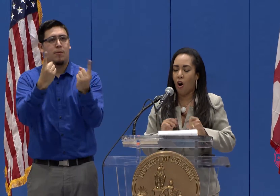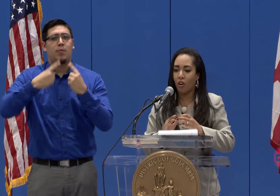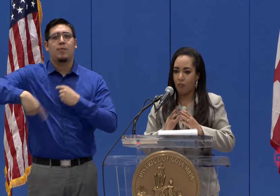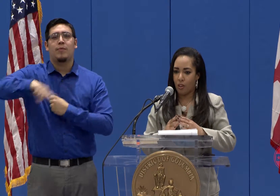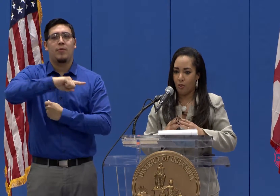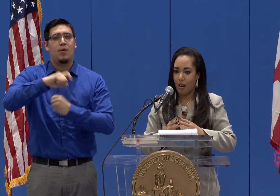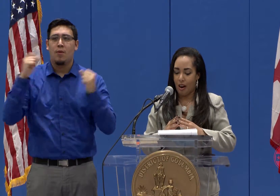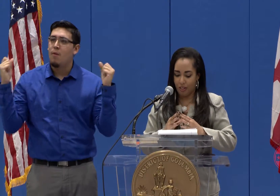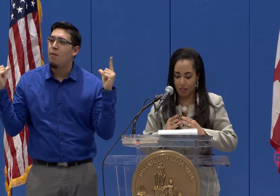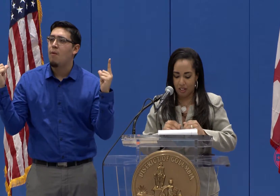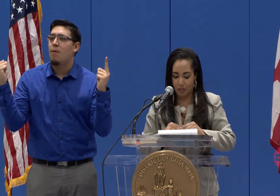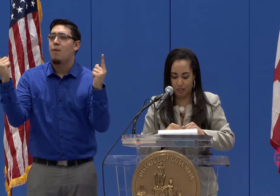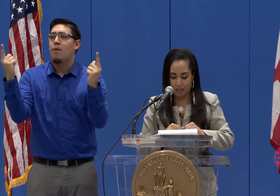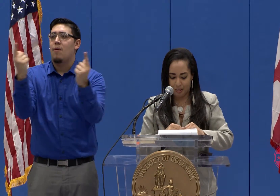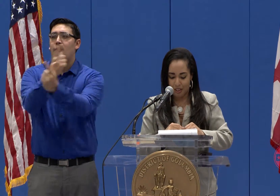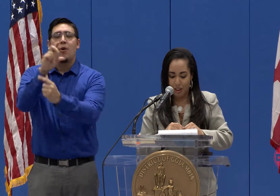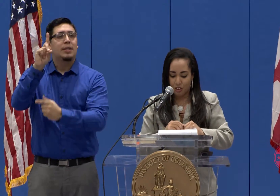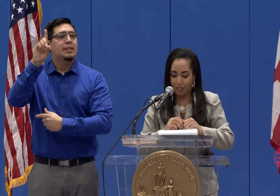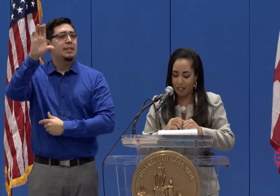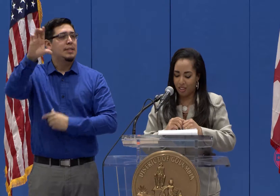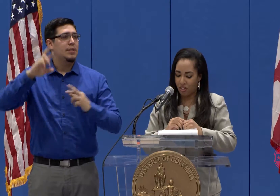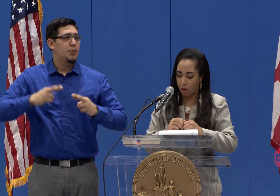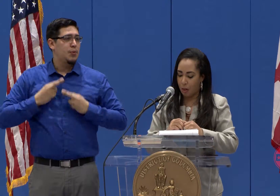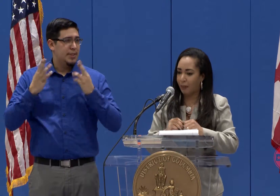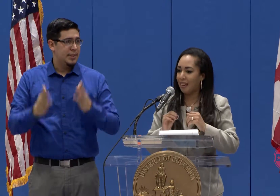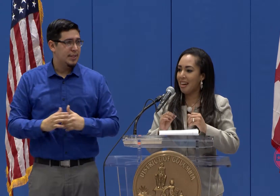ALL OF YOU ARE D.C. RESIDENTS. SO, LADIES AND GENTLEMEN, PLEASE